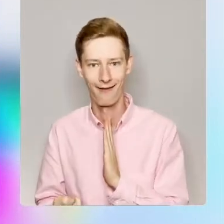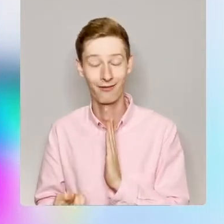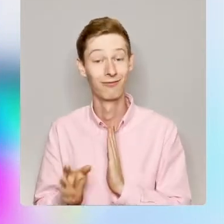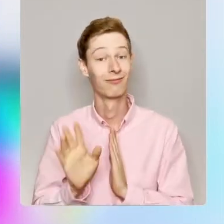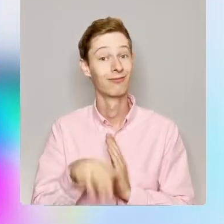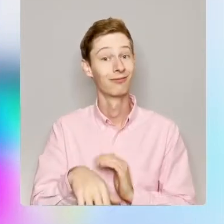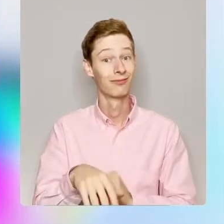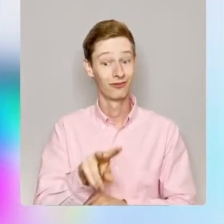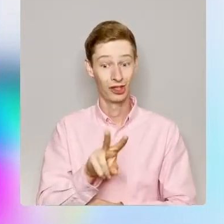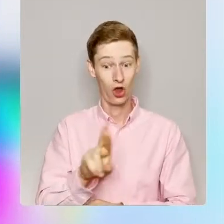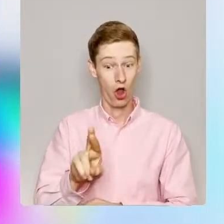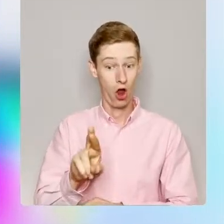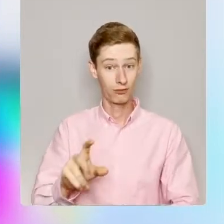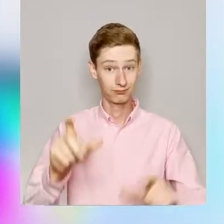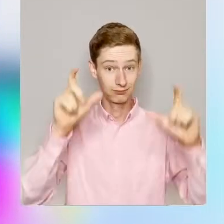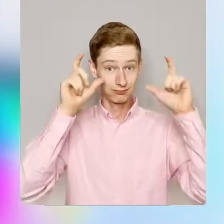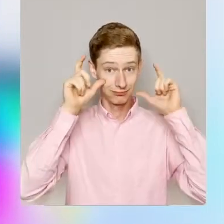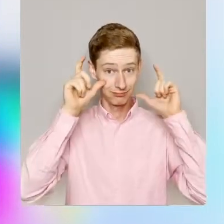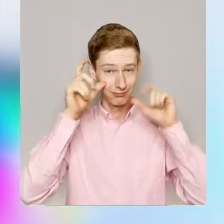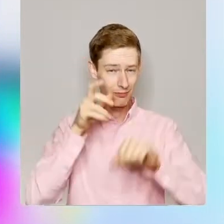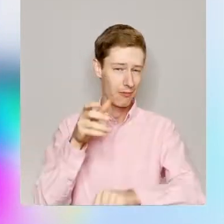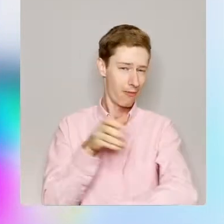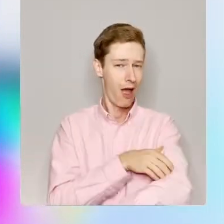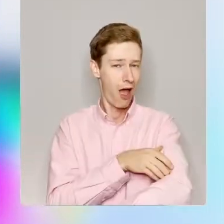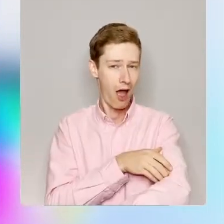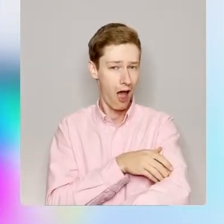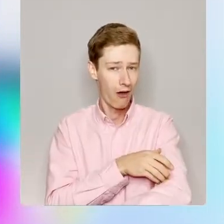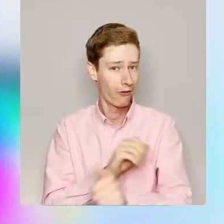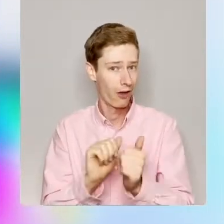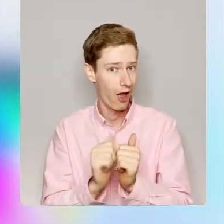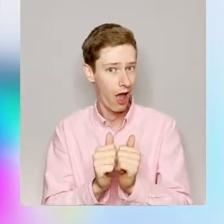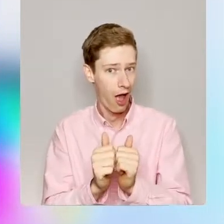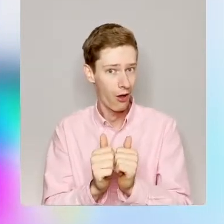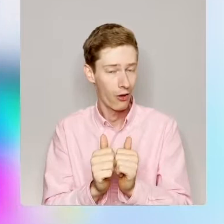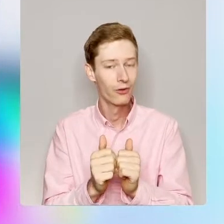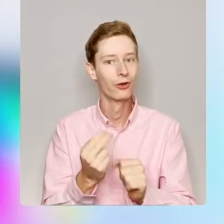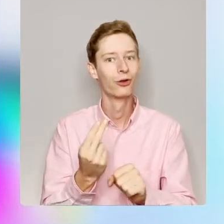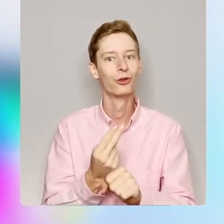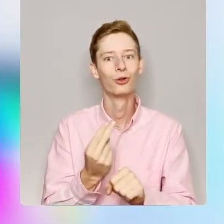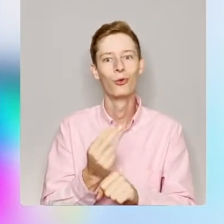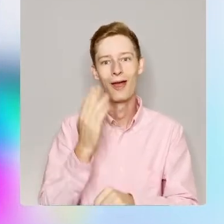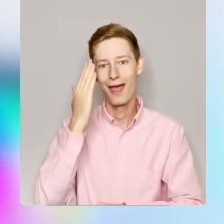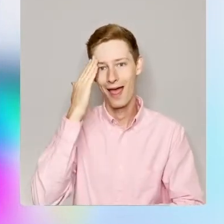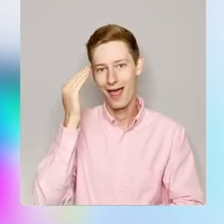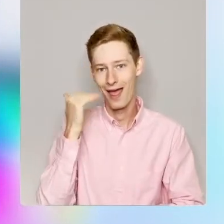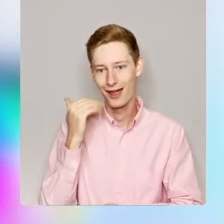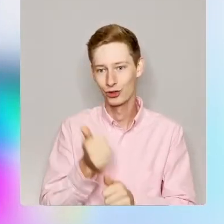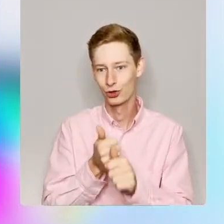The real power of VR headsets when it comes to unlocking convincing Spatial Audio, is head tracking.